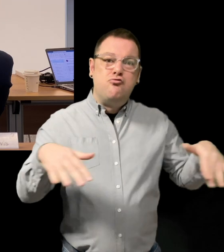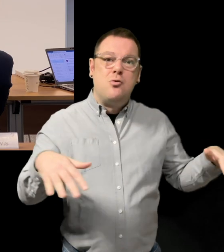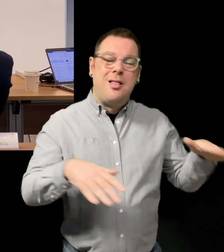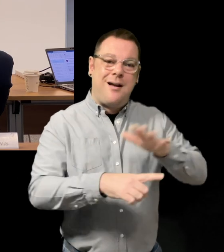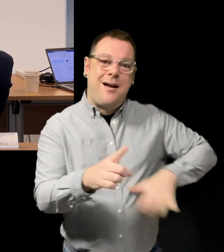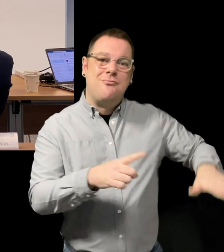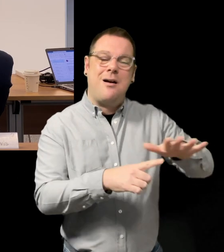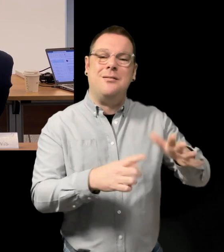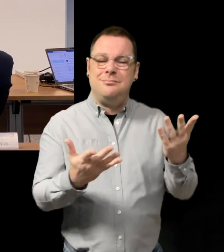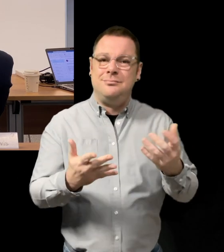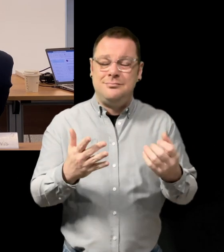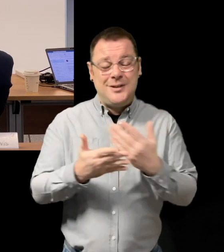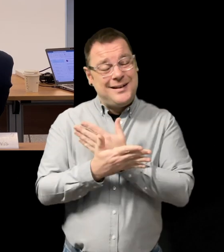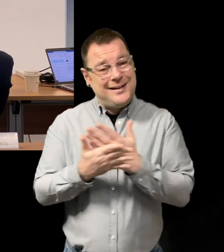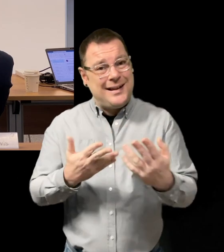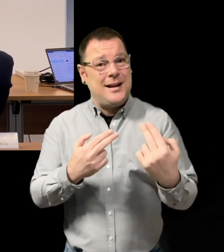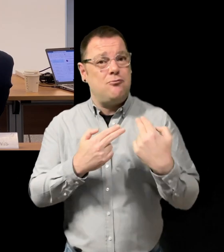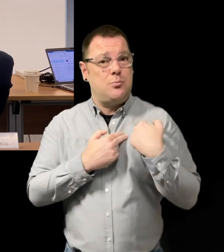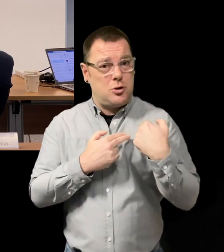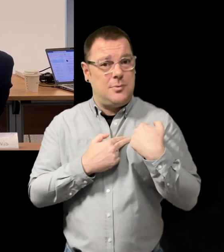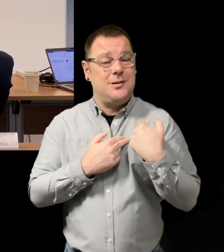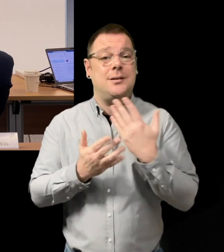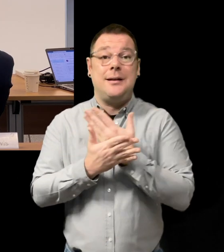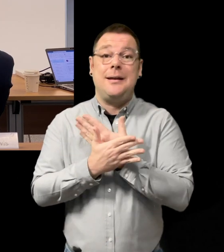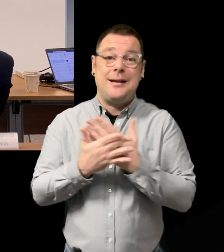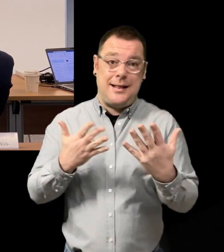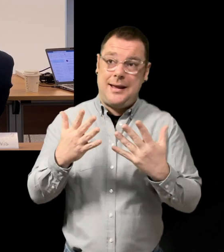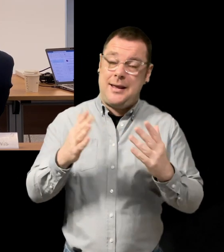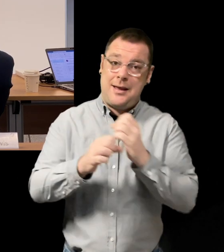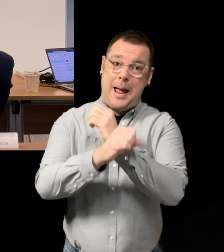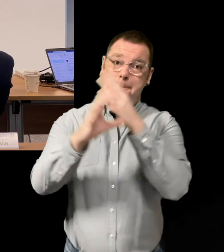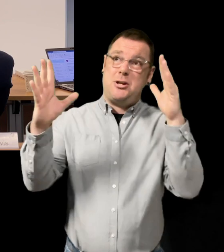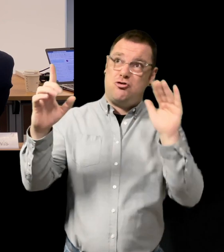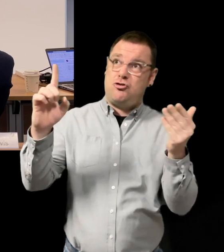We are clear in our responsibility and we are clear in our ambitions.